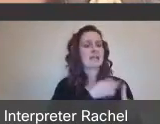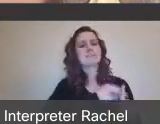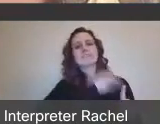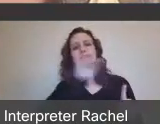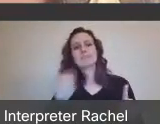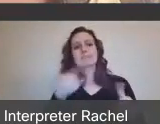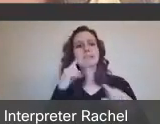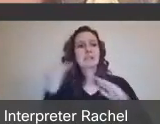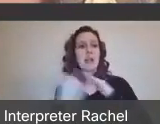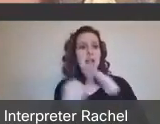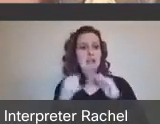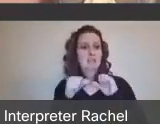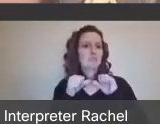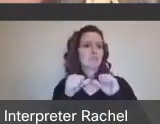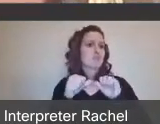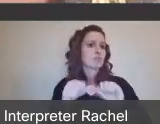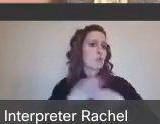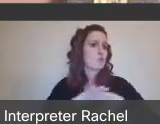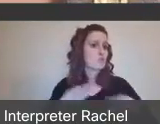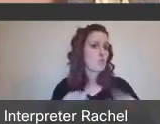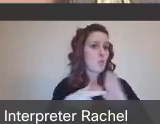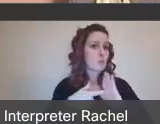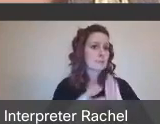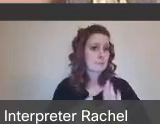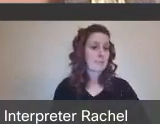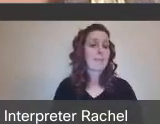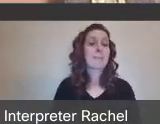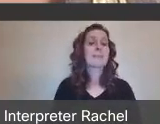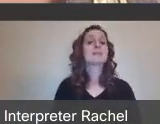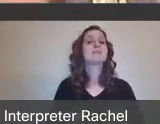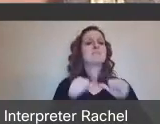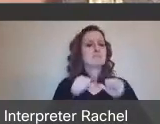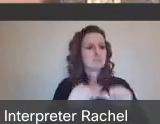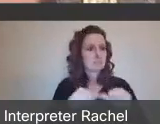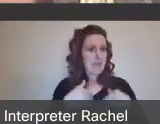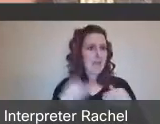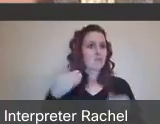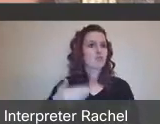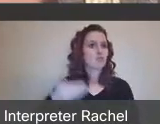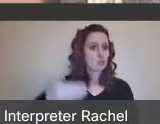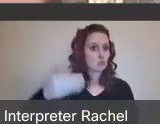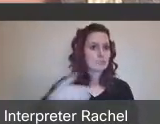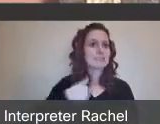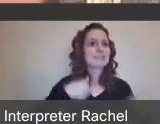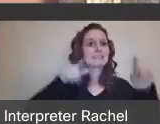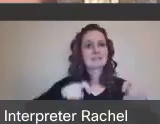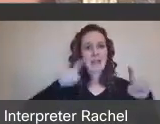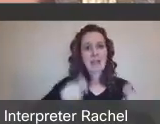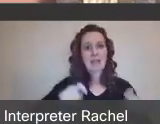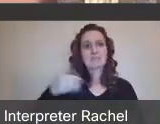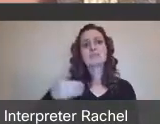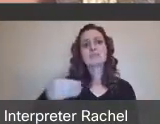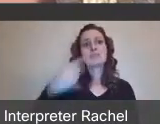stable without symptoms. We continue to do routine antigen testing on all correctional officers.